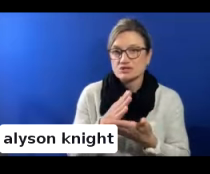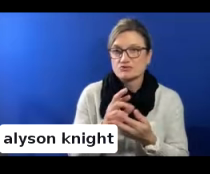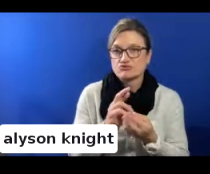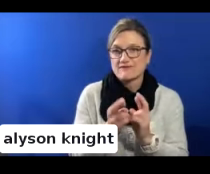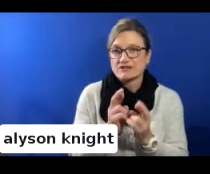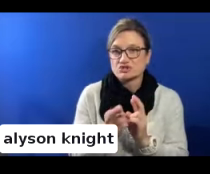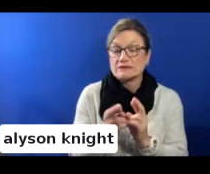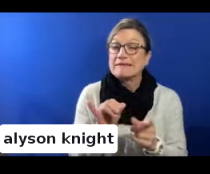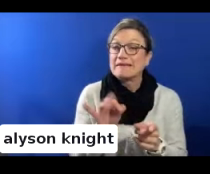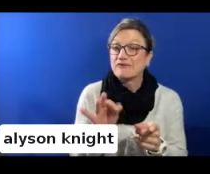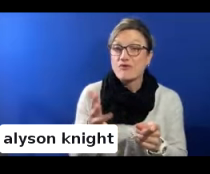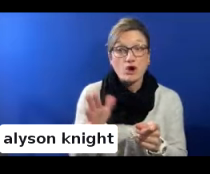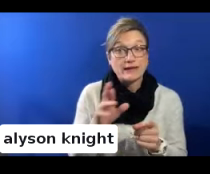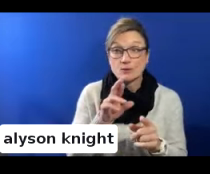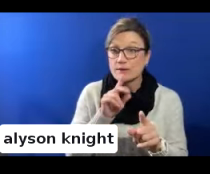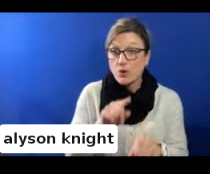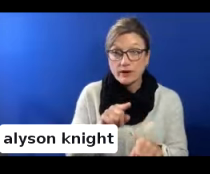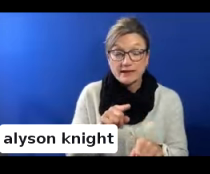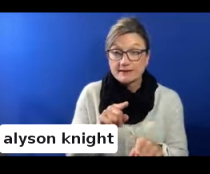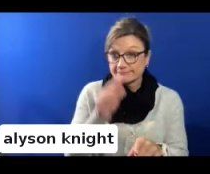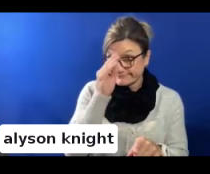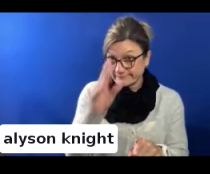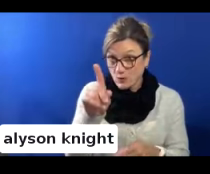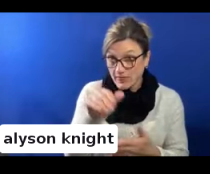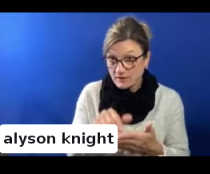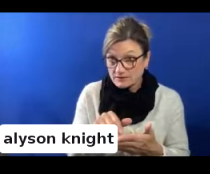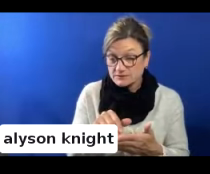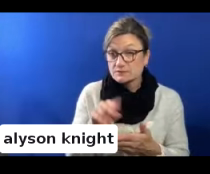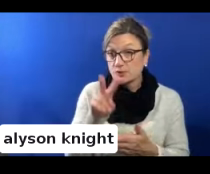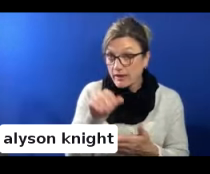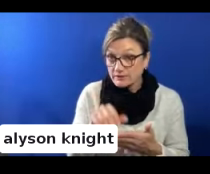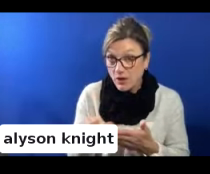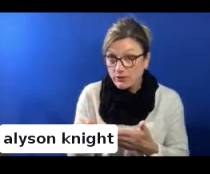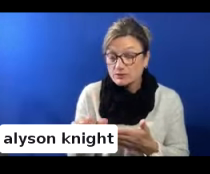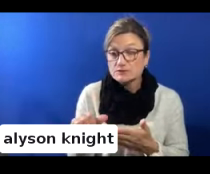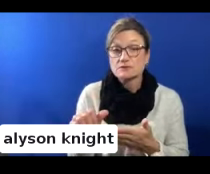If you've already reported to us that $1,000 or $2,000 were